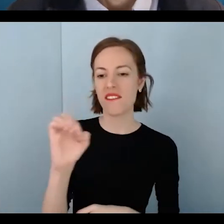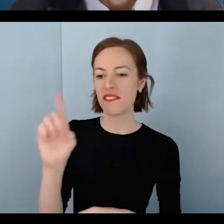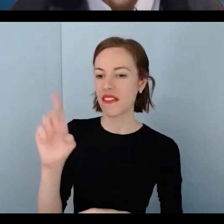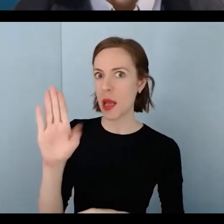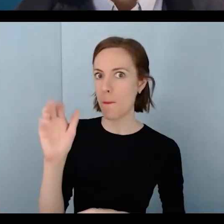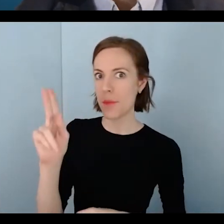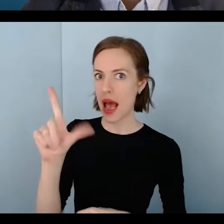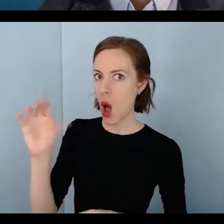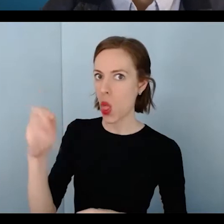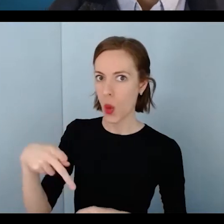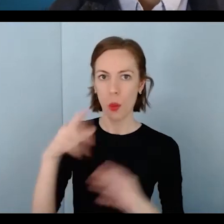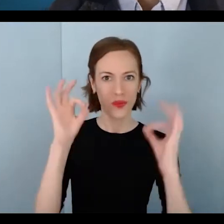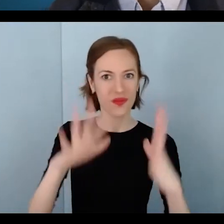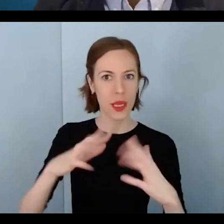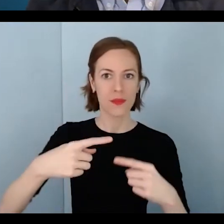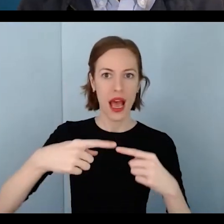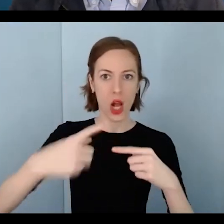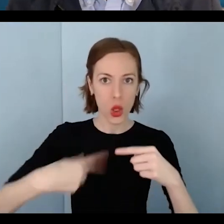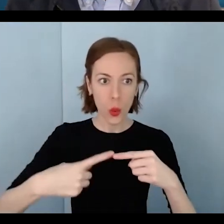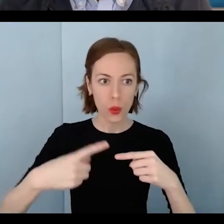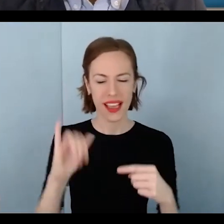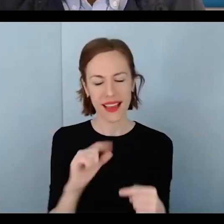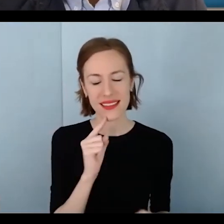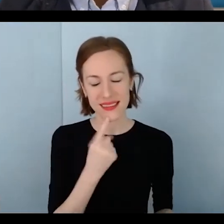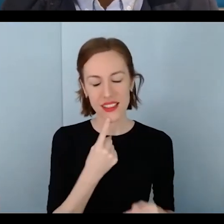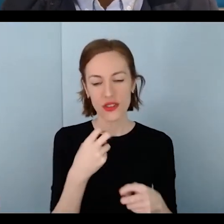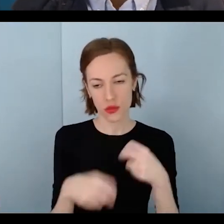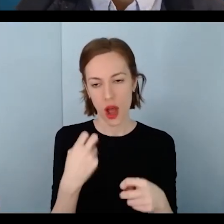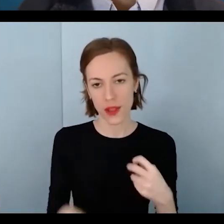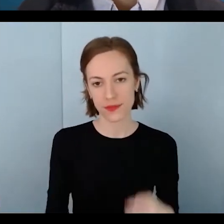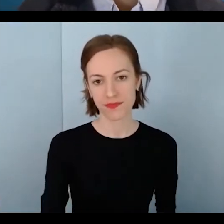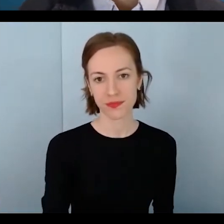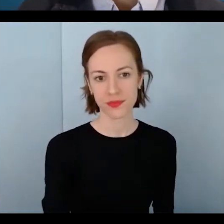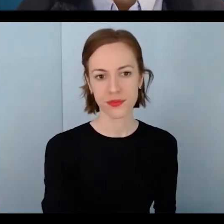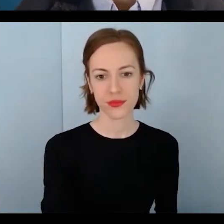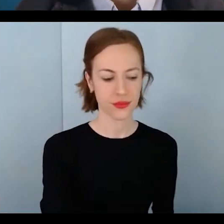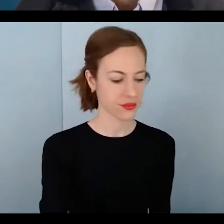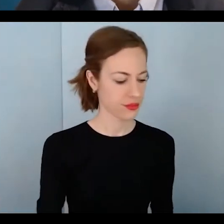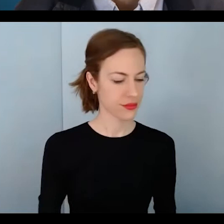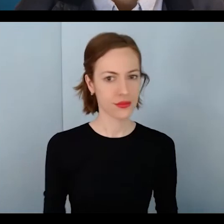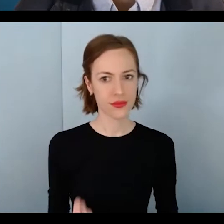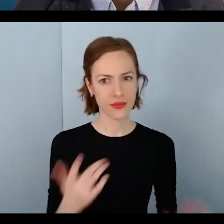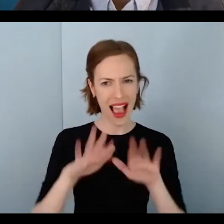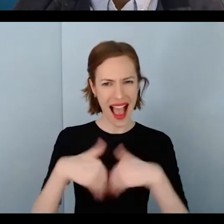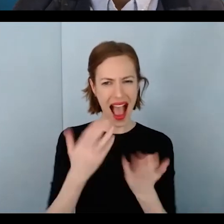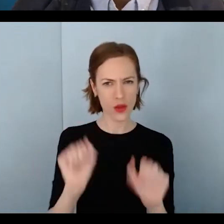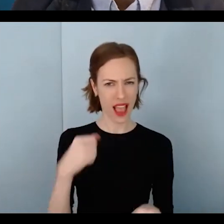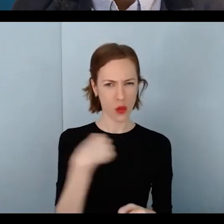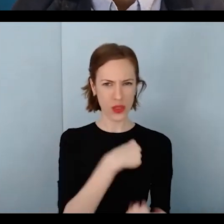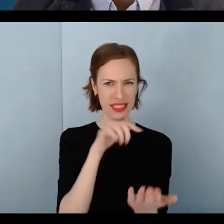So how do we actually study these things in lab and field experiments.